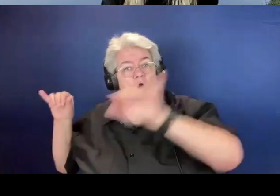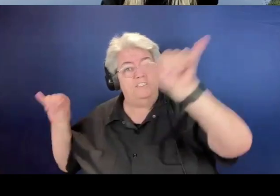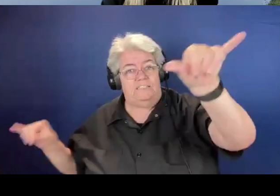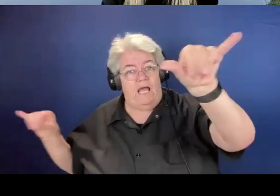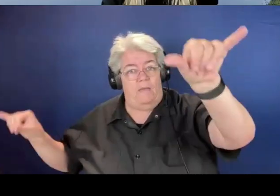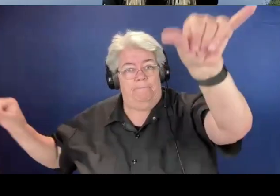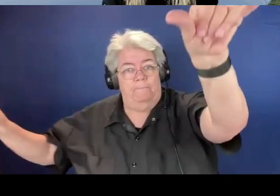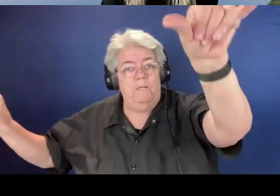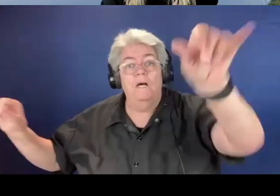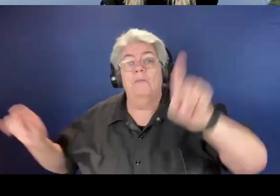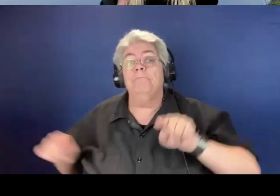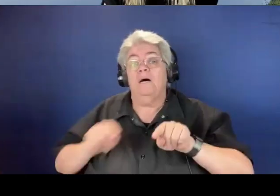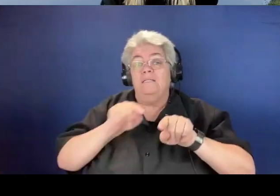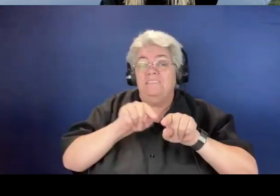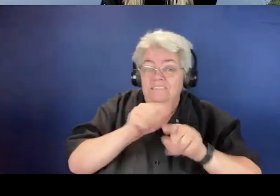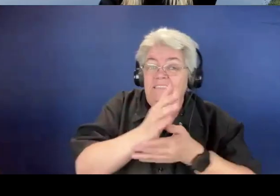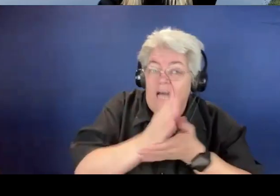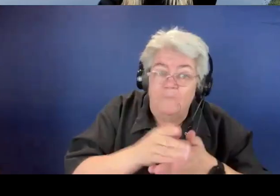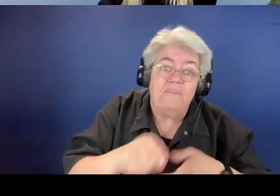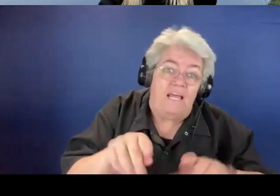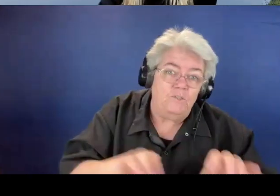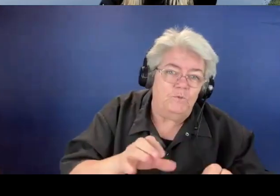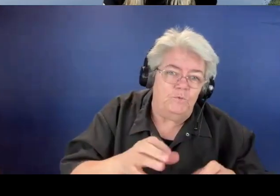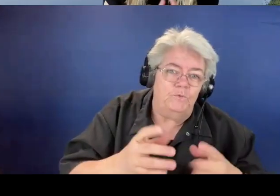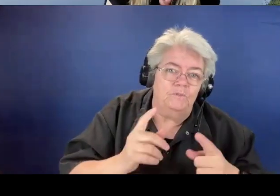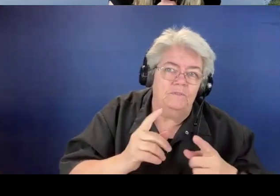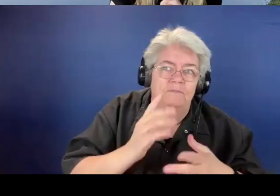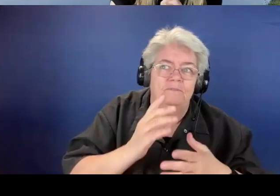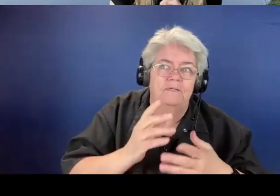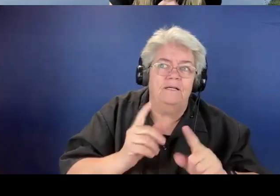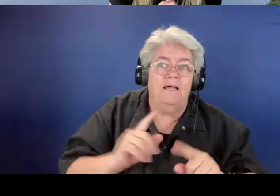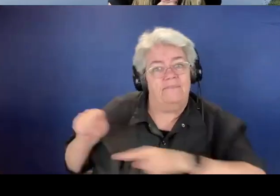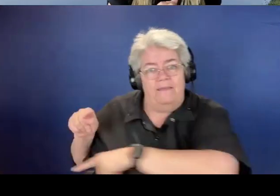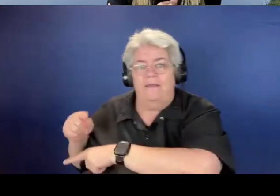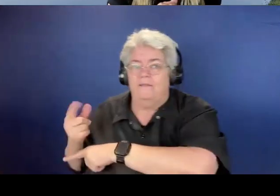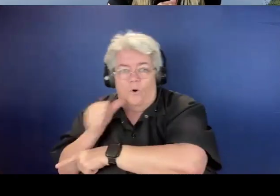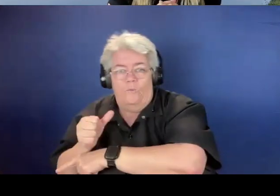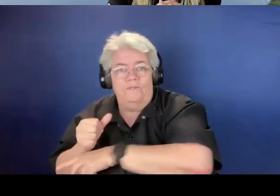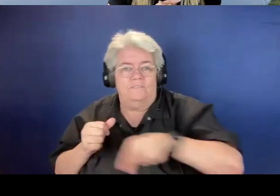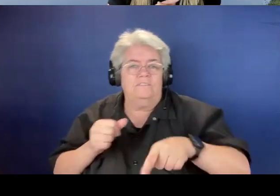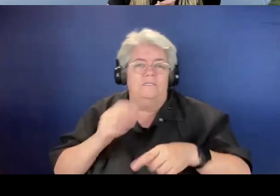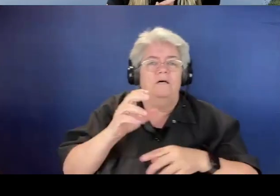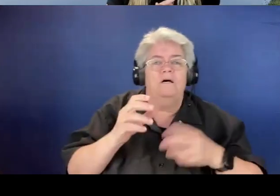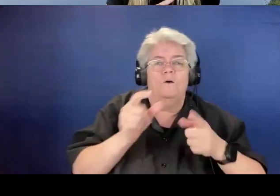that monolinguals don't do, right? Like that code switching we were talking about, and finding these cross-